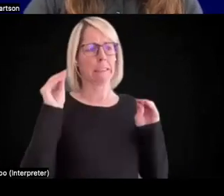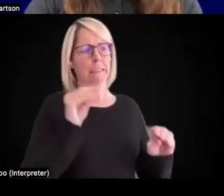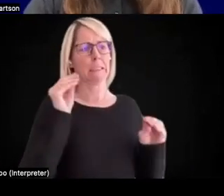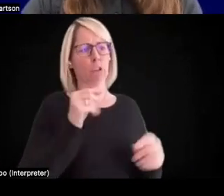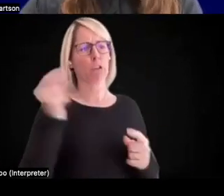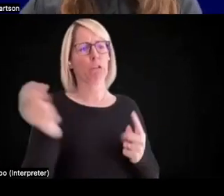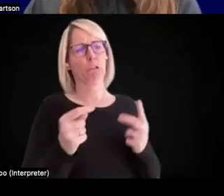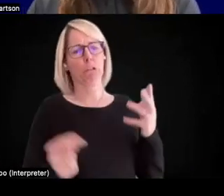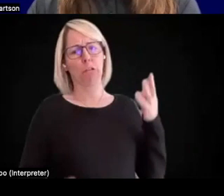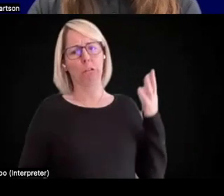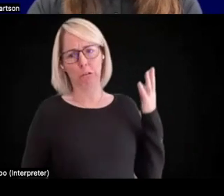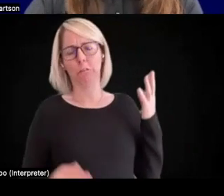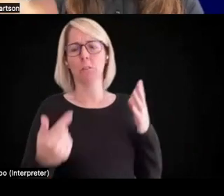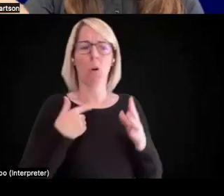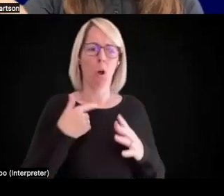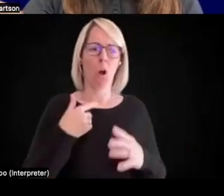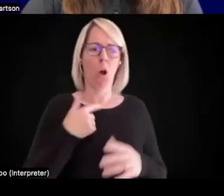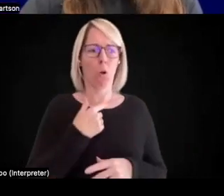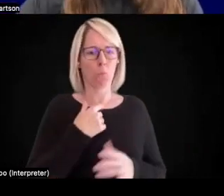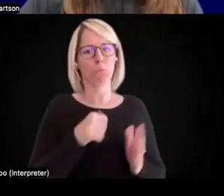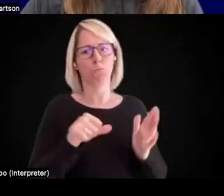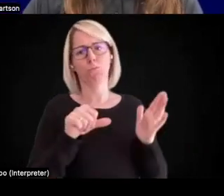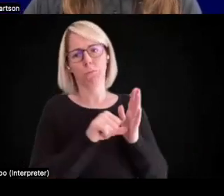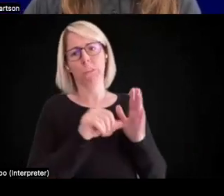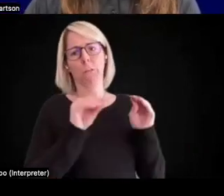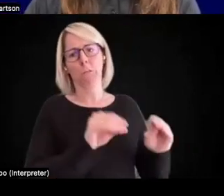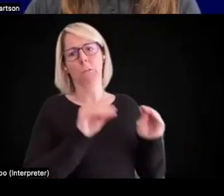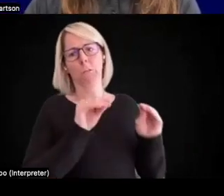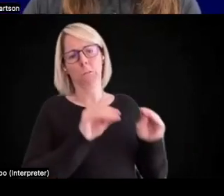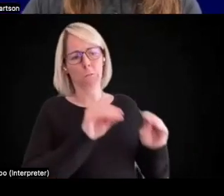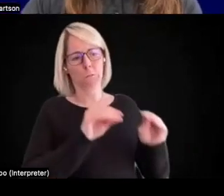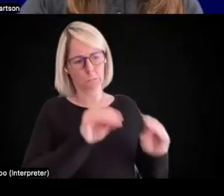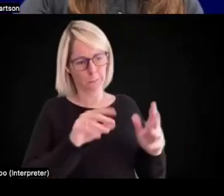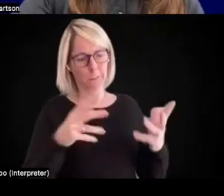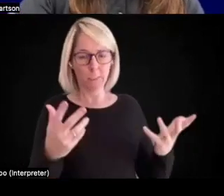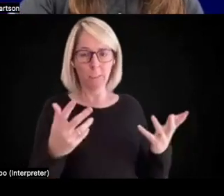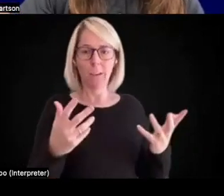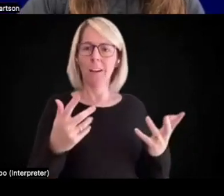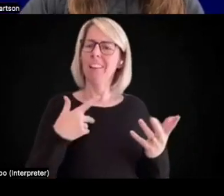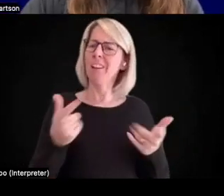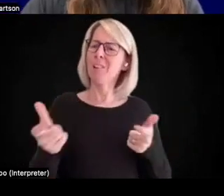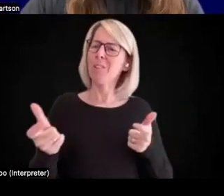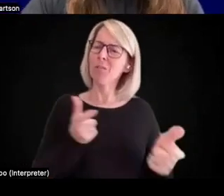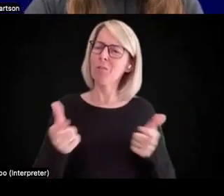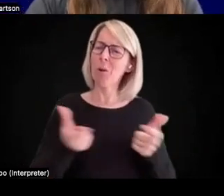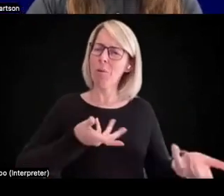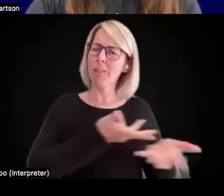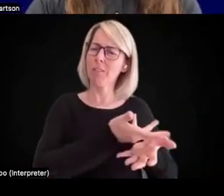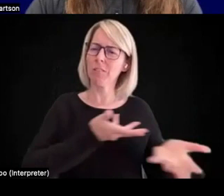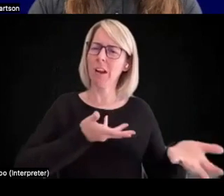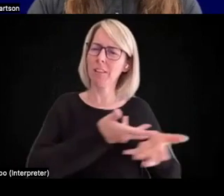so they just kind of take the child through this interaction without actually leaving space for the